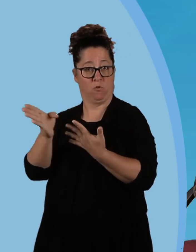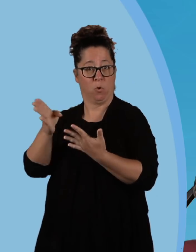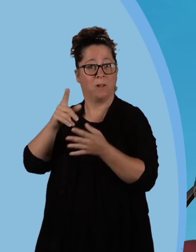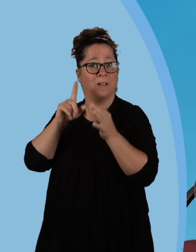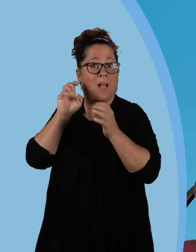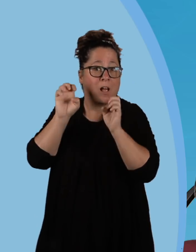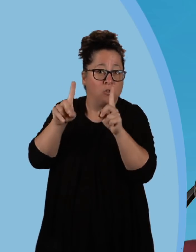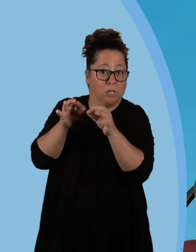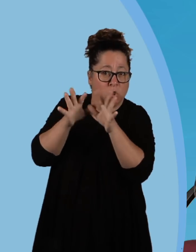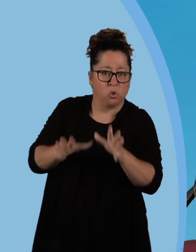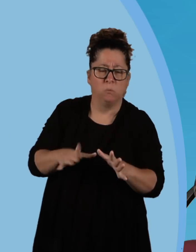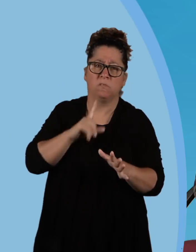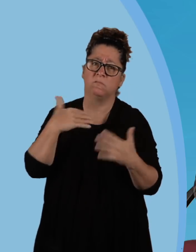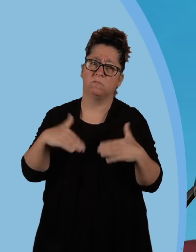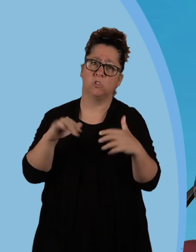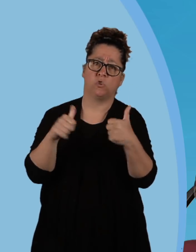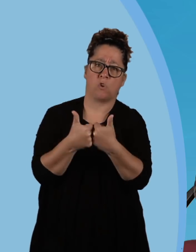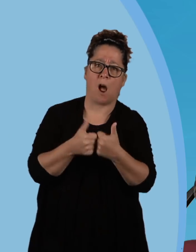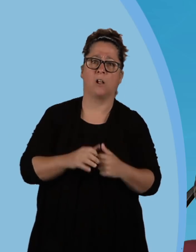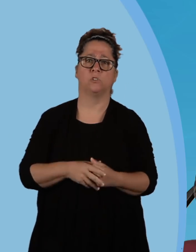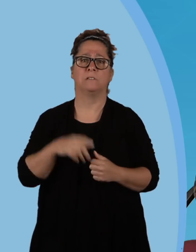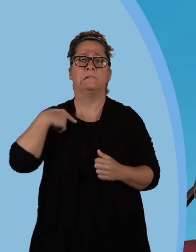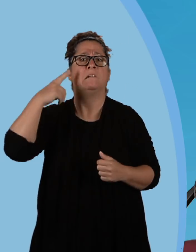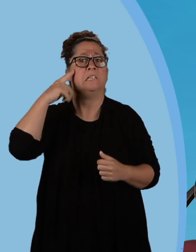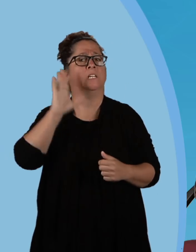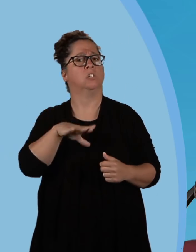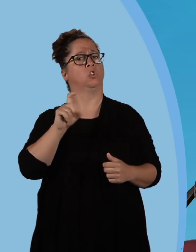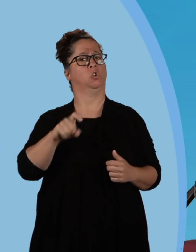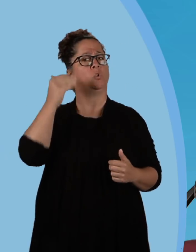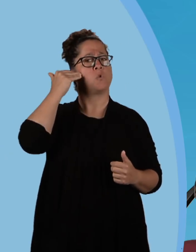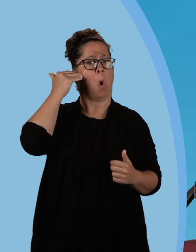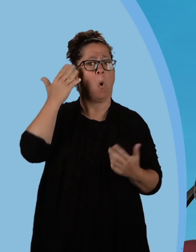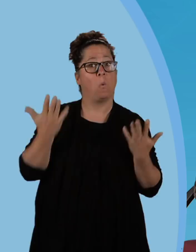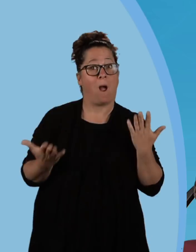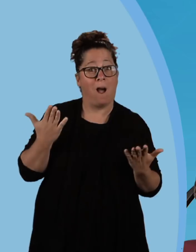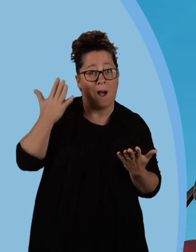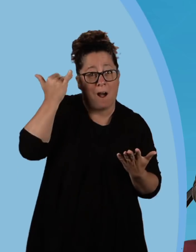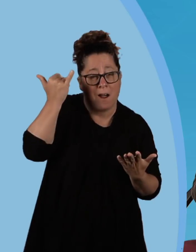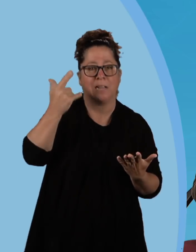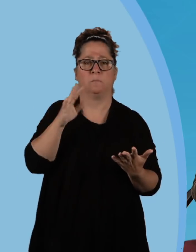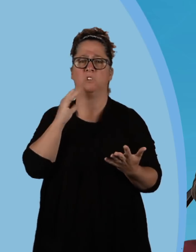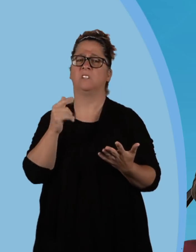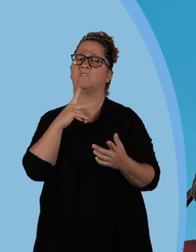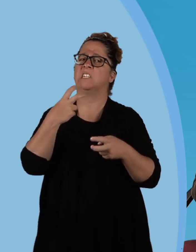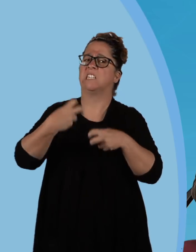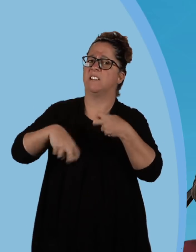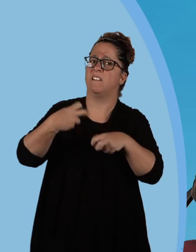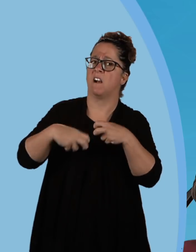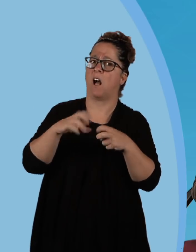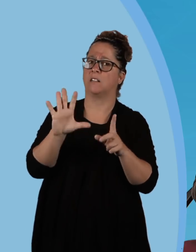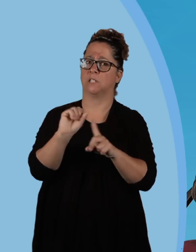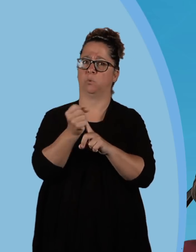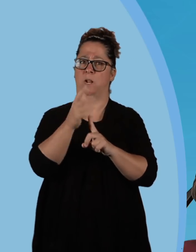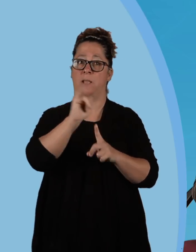interpreter is challenging. I think that they should know that because it is a difficult situation,